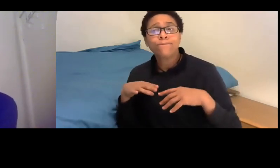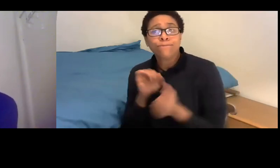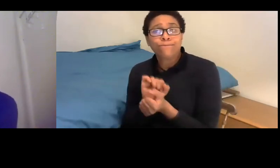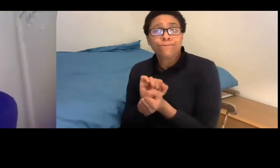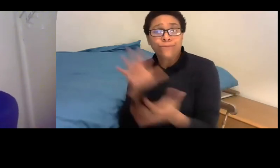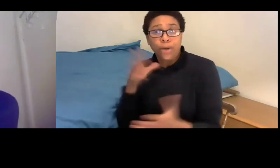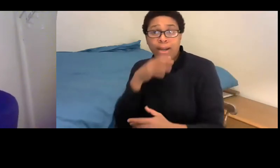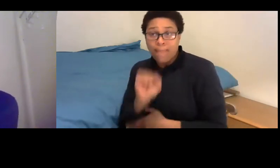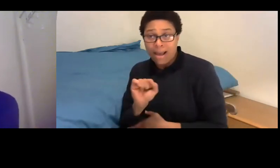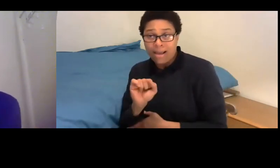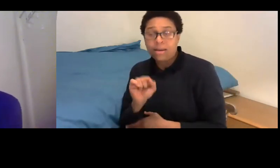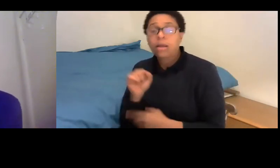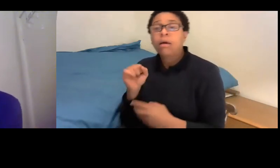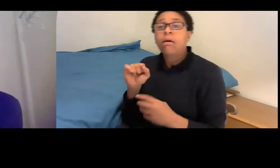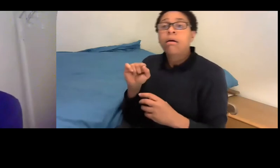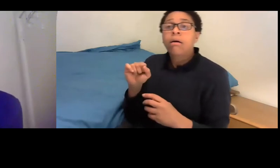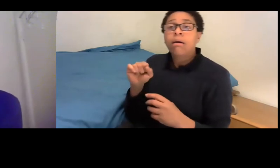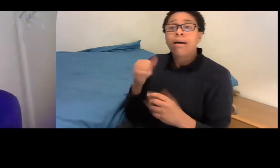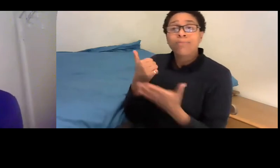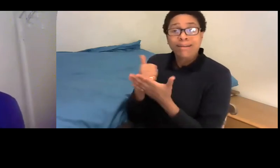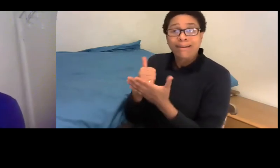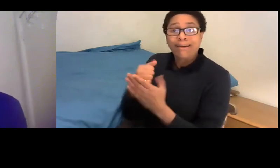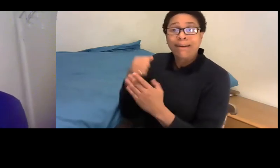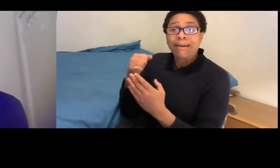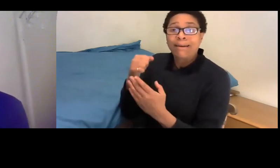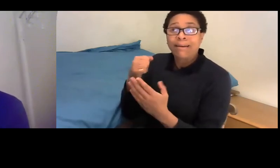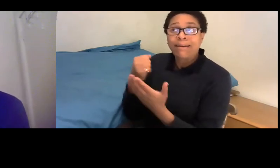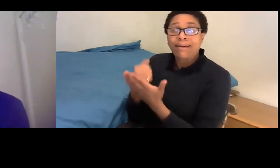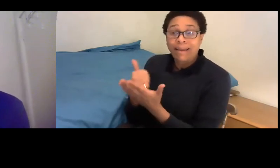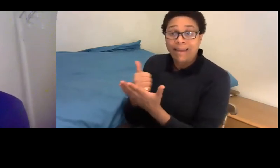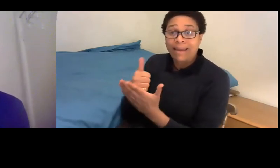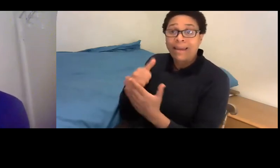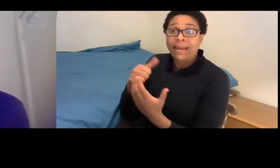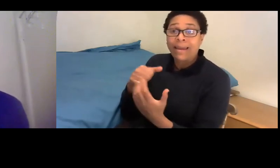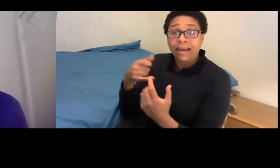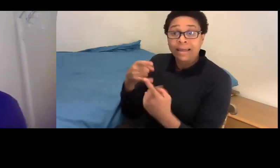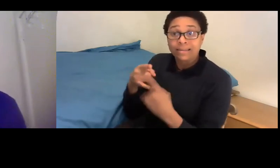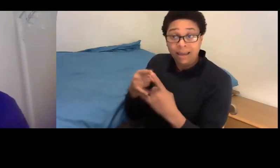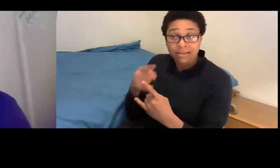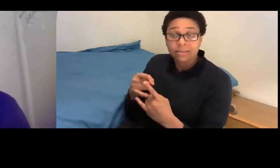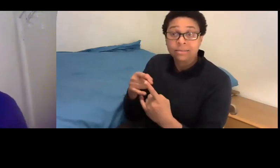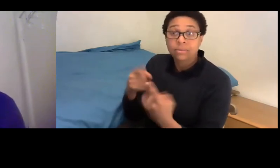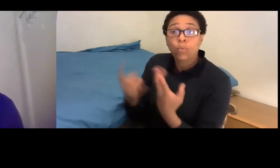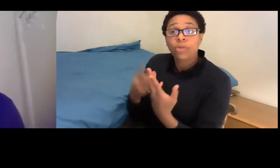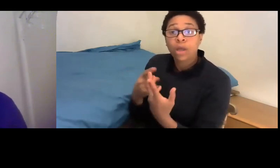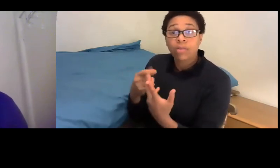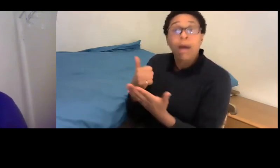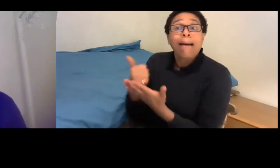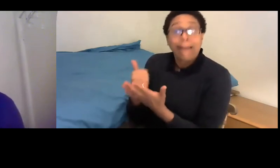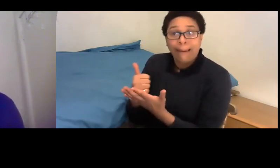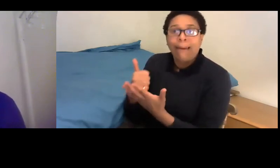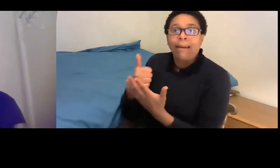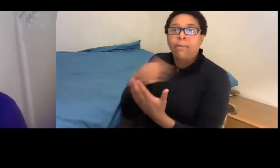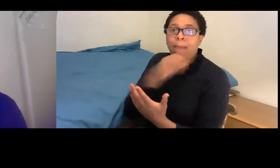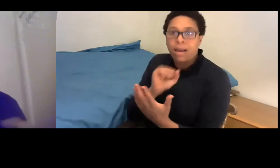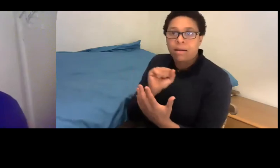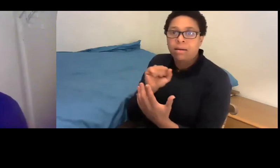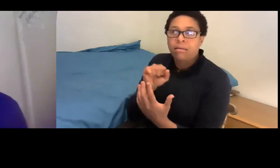homosexual relations with another free man who was also in a heterosexual marriage. So all these different statuses matter.